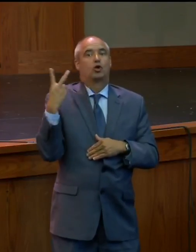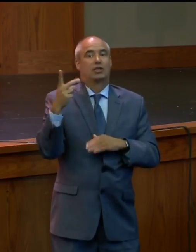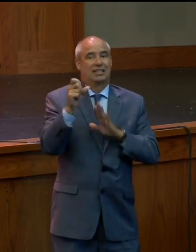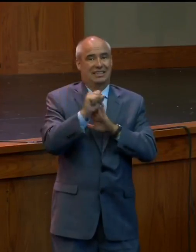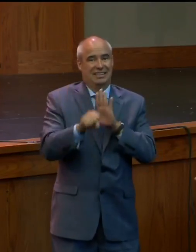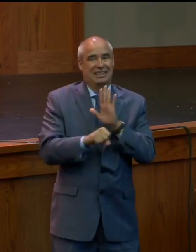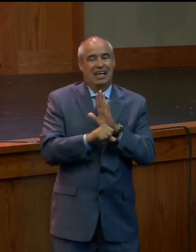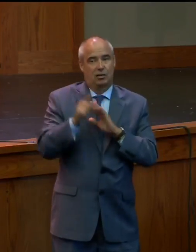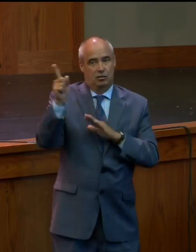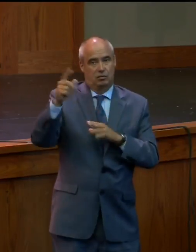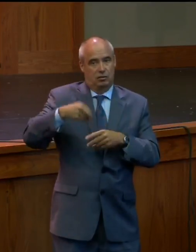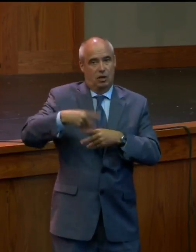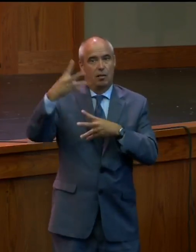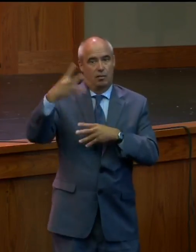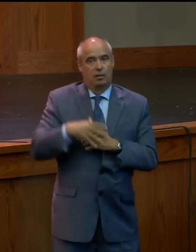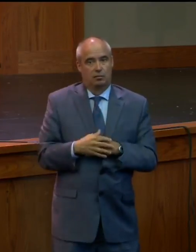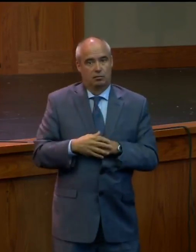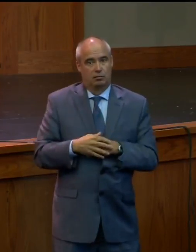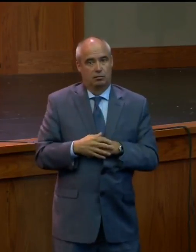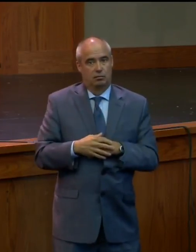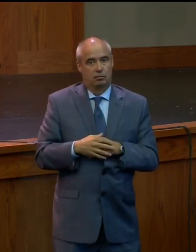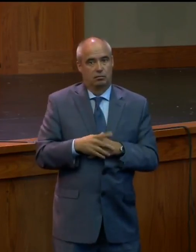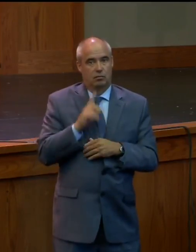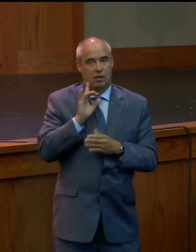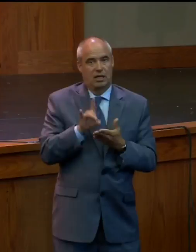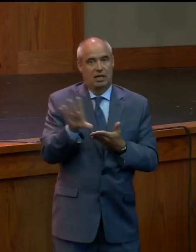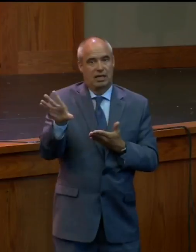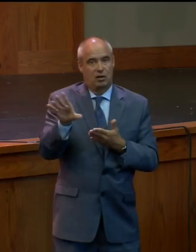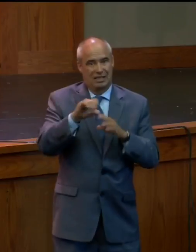WASHINGTON STATE. SO I'M KICKED OUT OF THE SYSTEM.